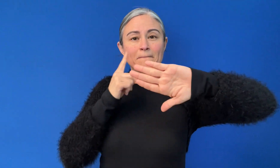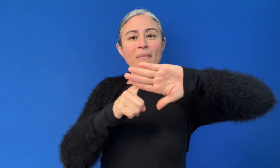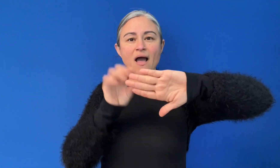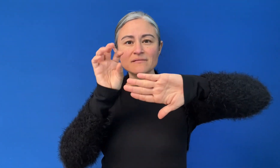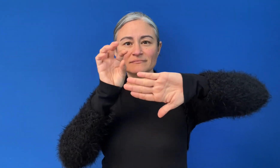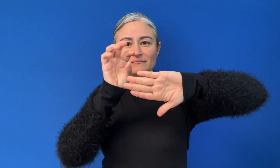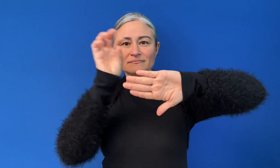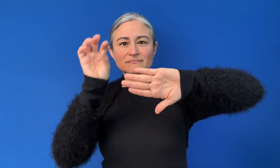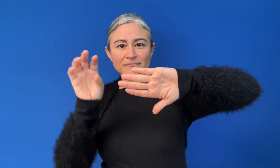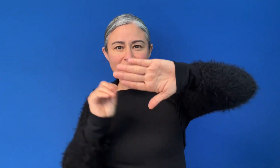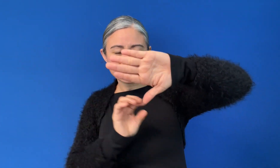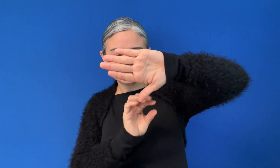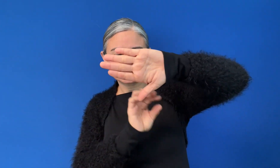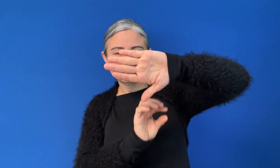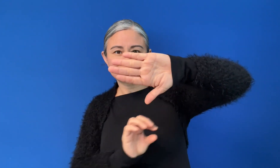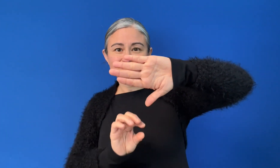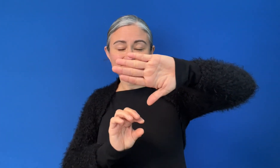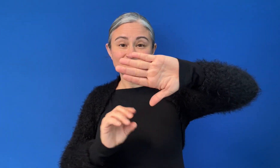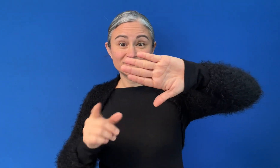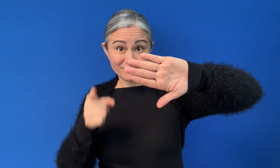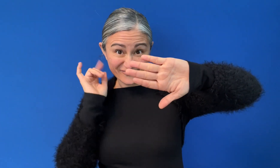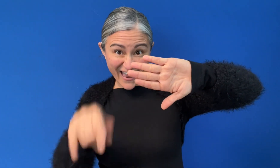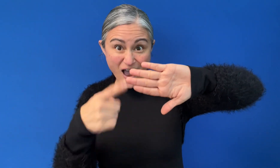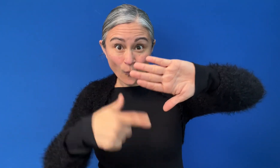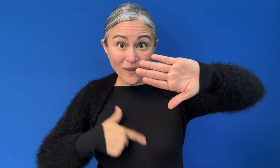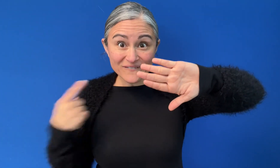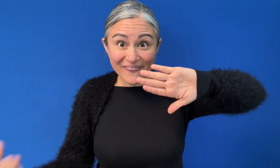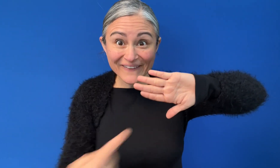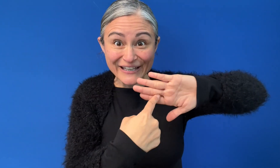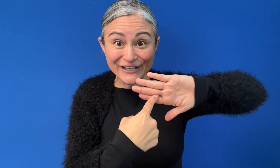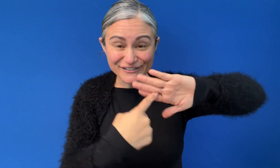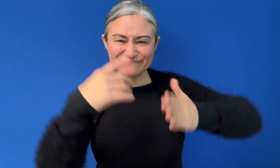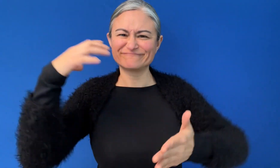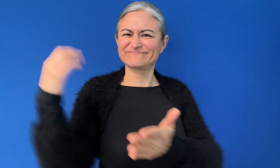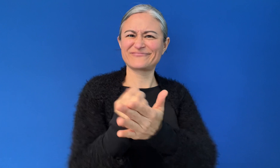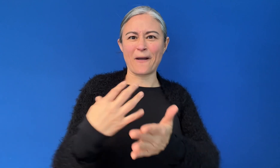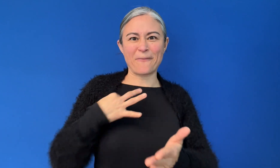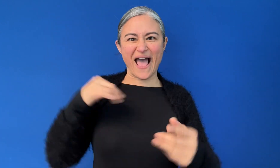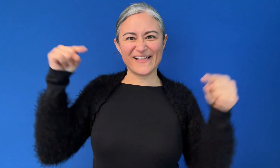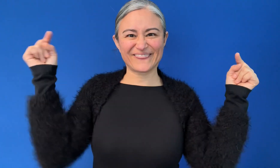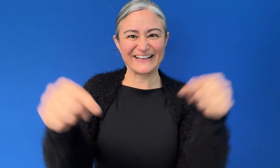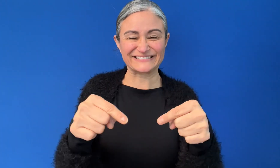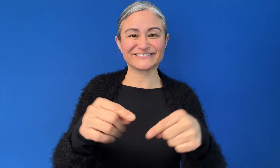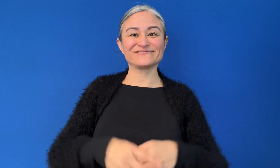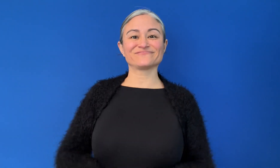those who reside in the United States and US territories only.